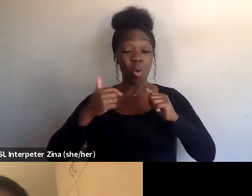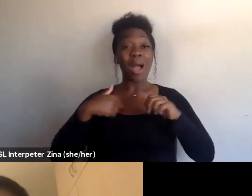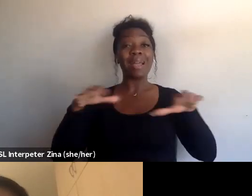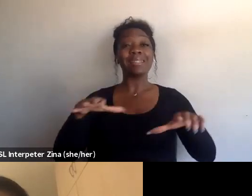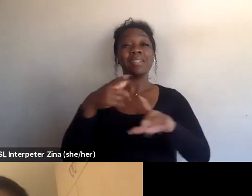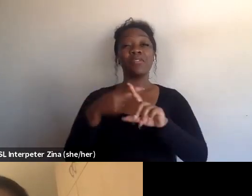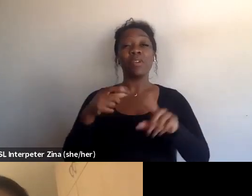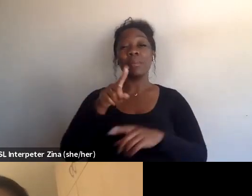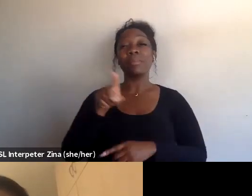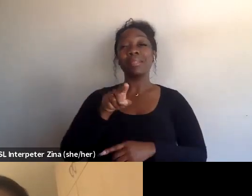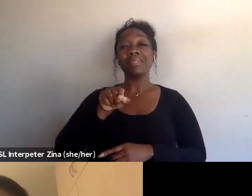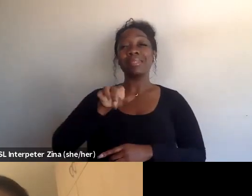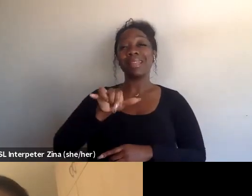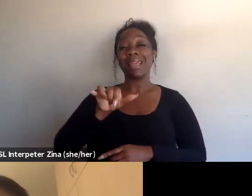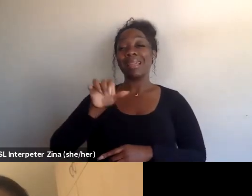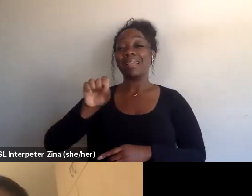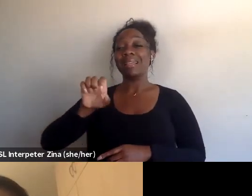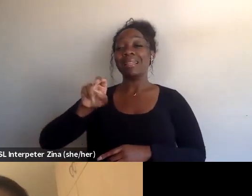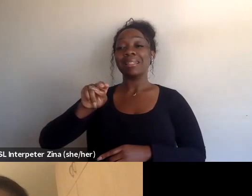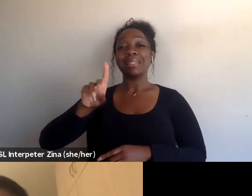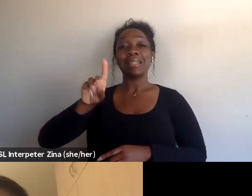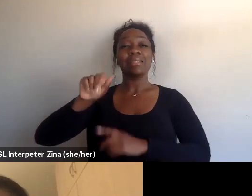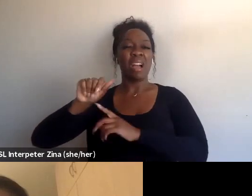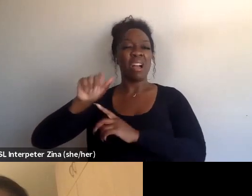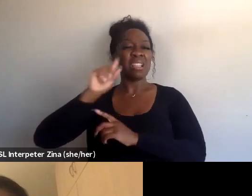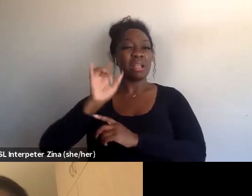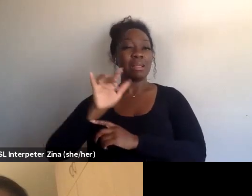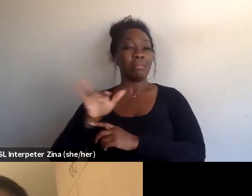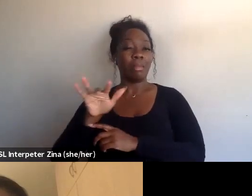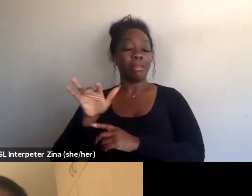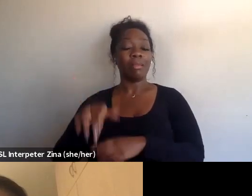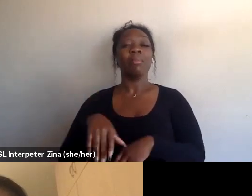and that sort of really opened up the doors for me.